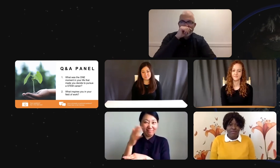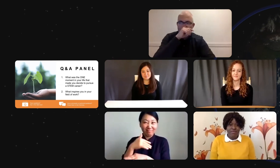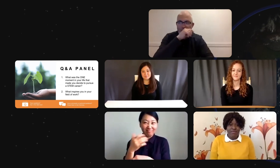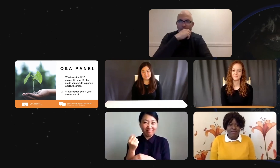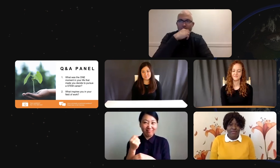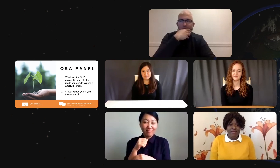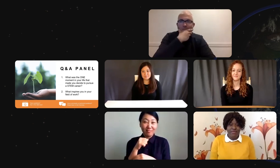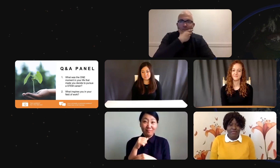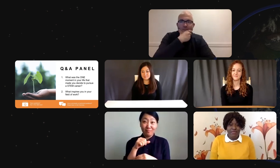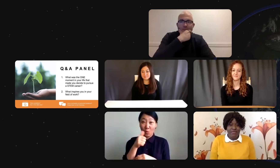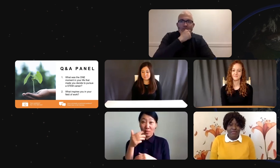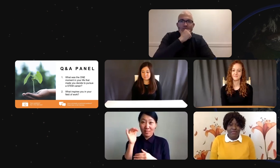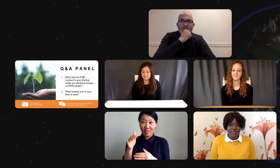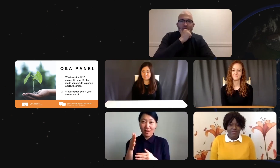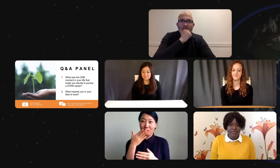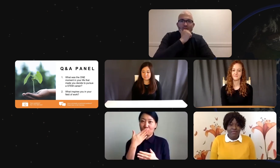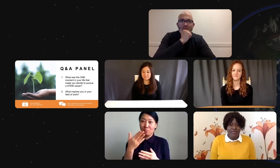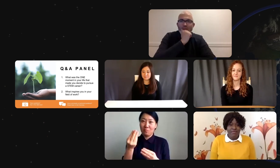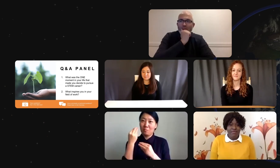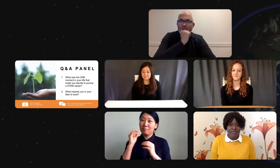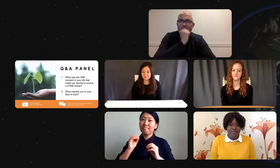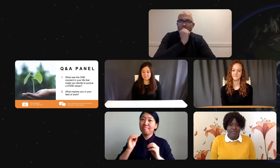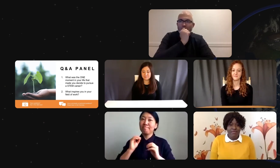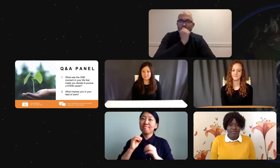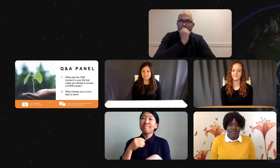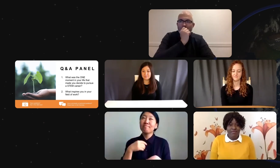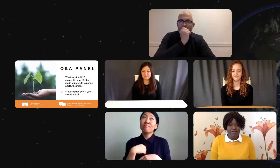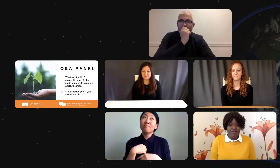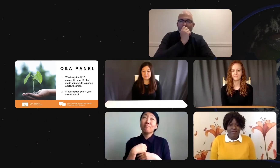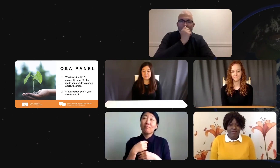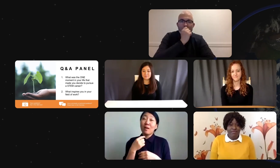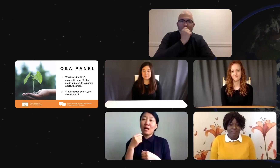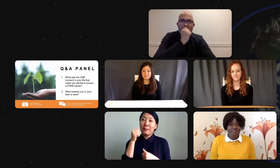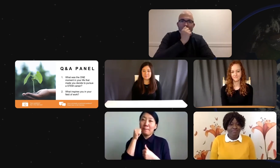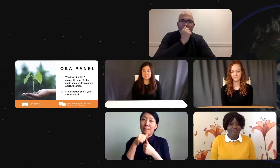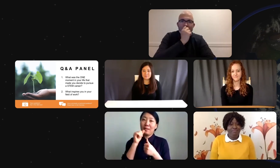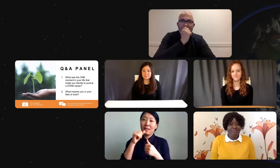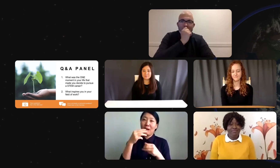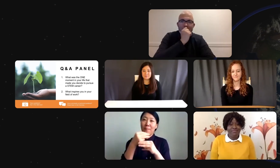I didn't have many friends.